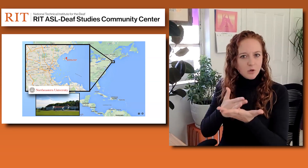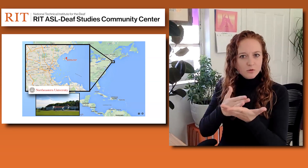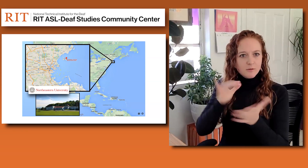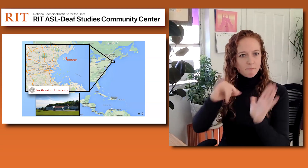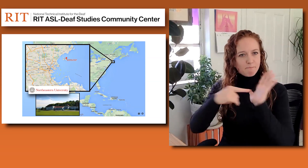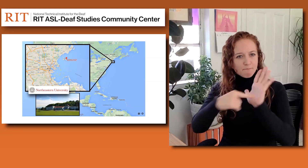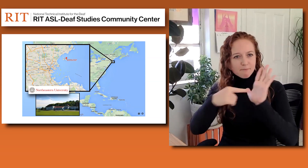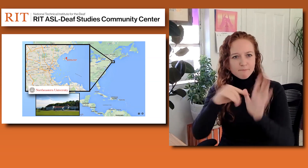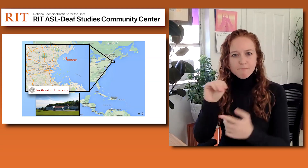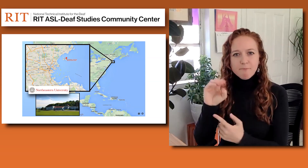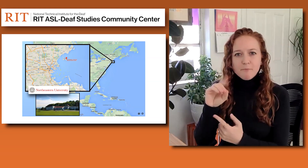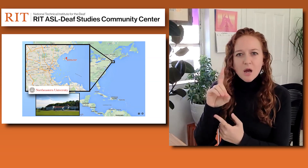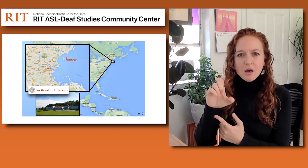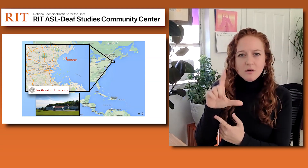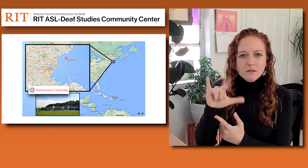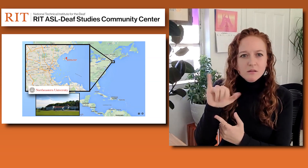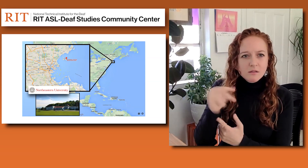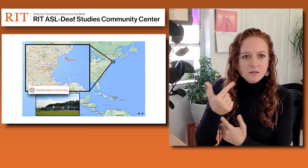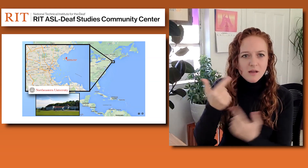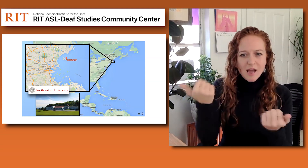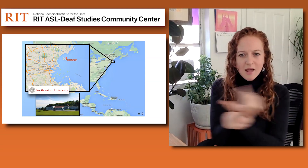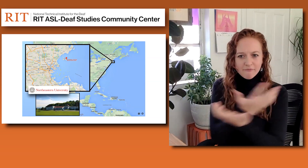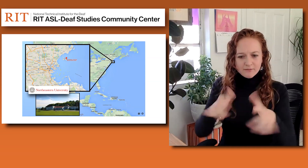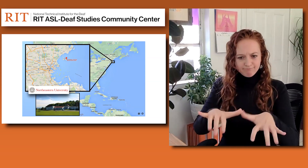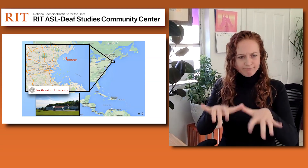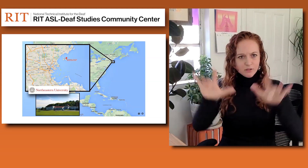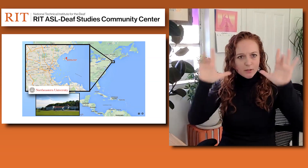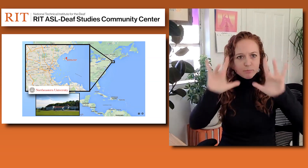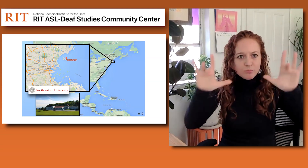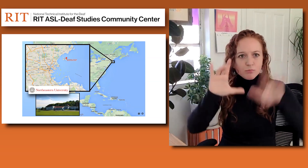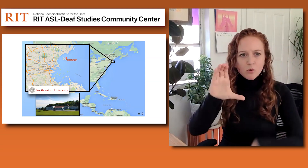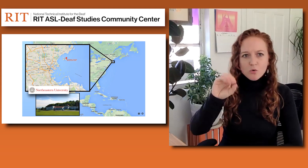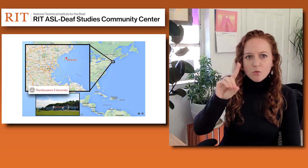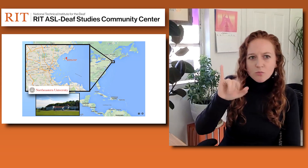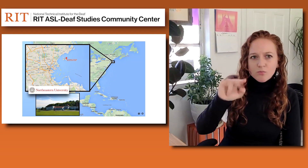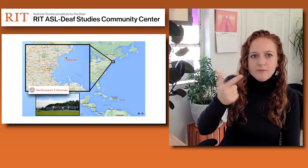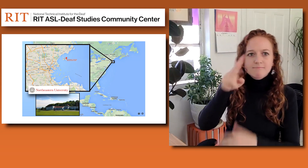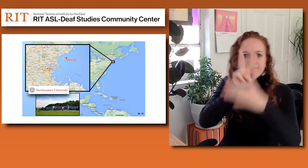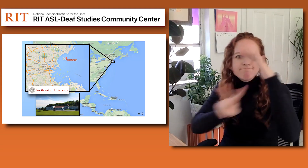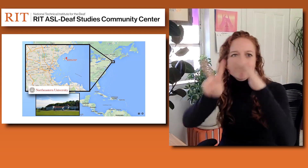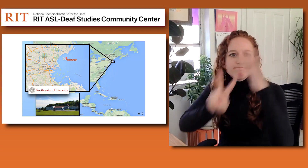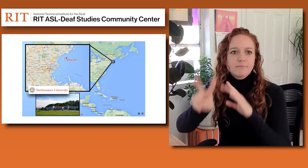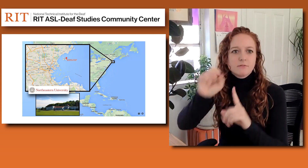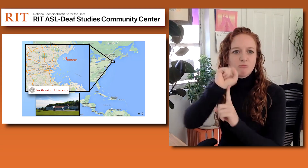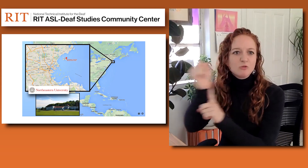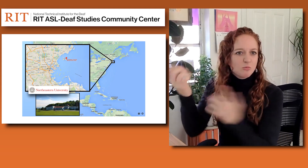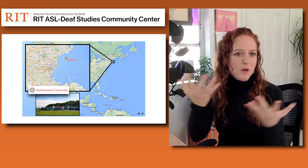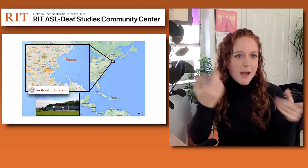was the theoretical modeling, how everything will look on a computer program